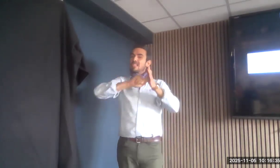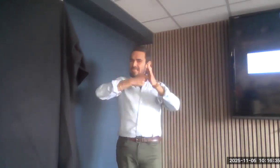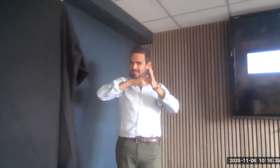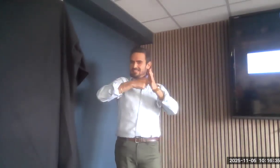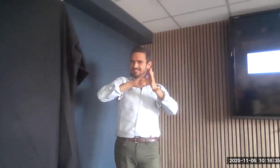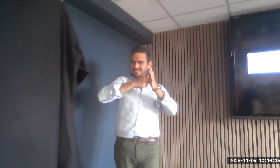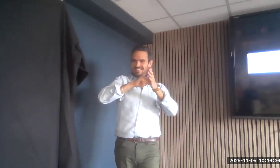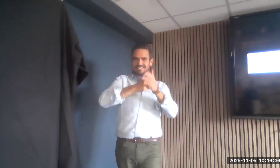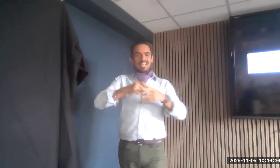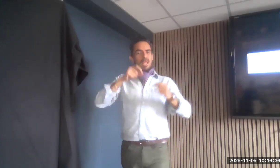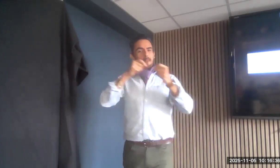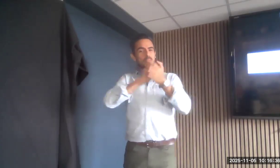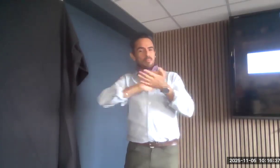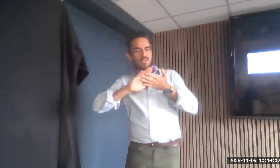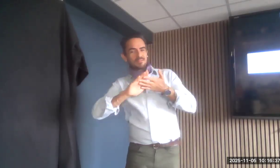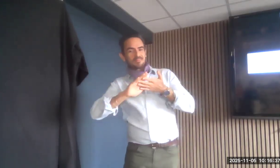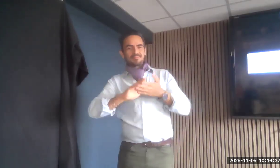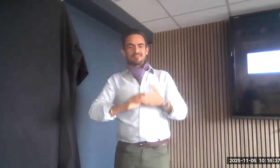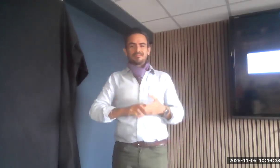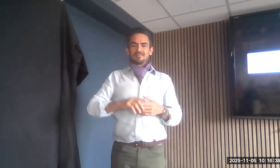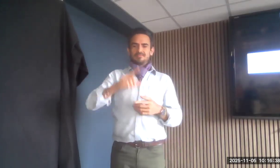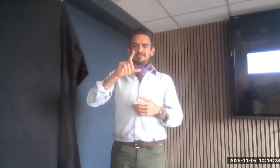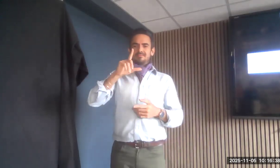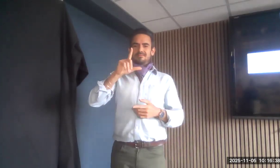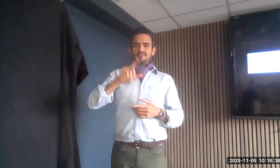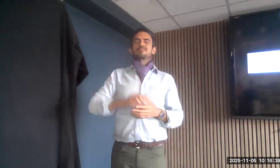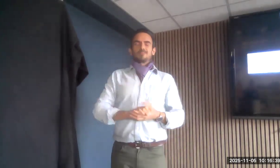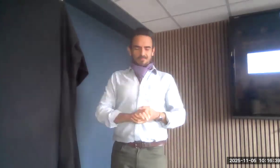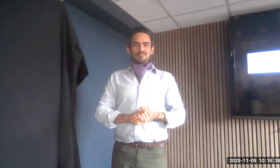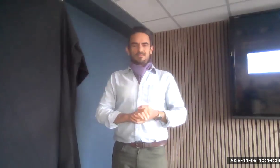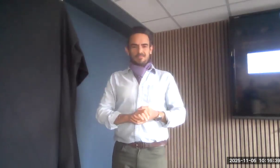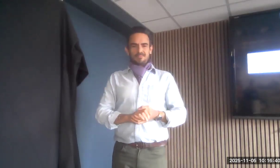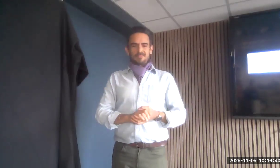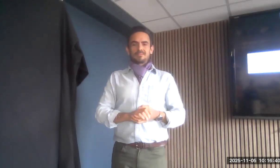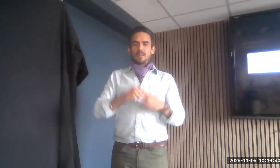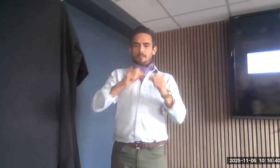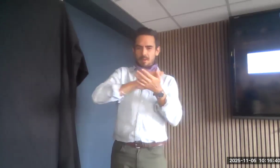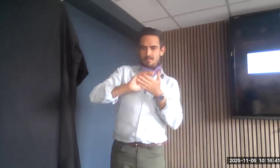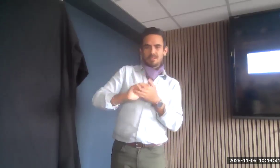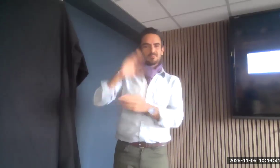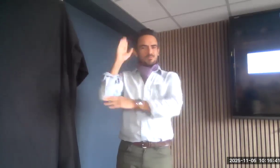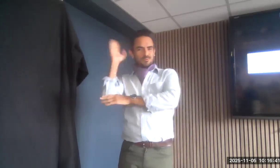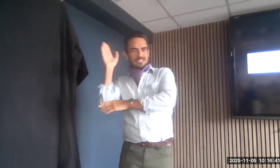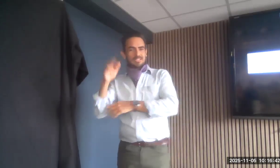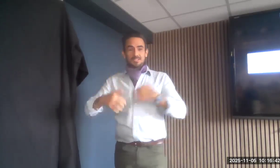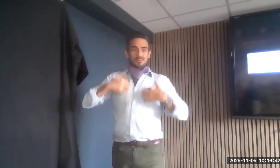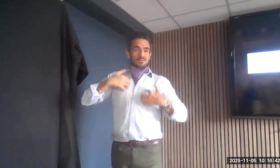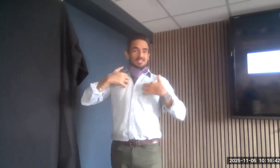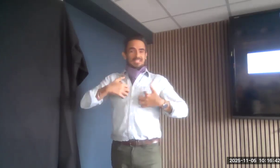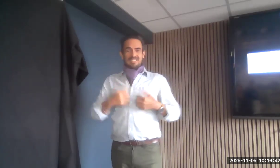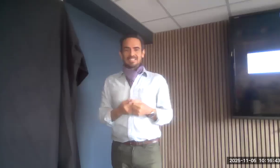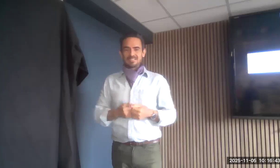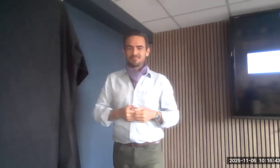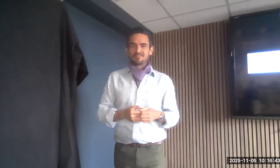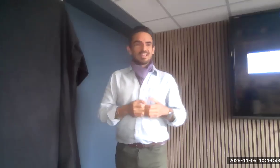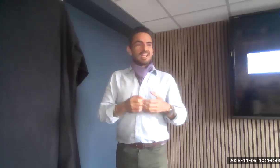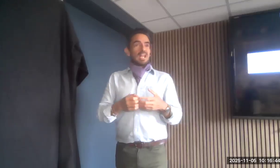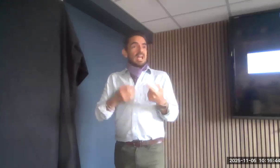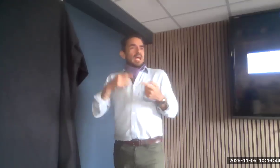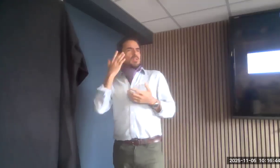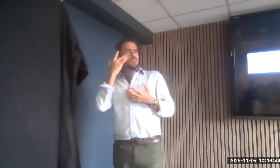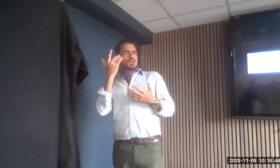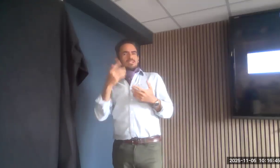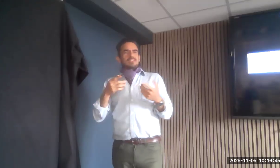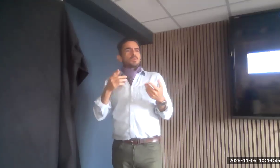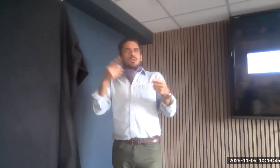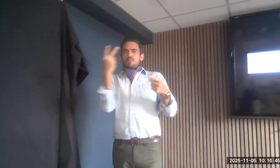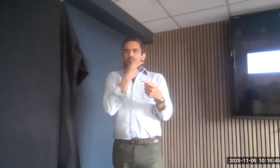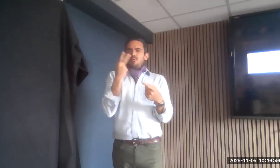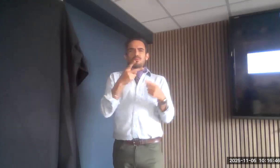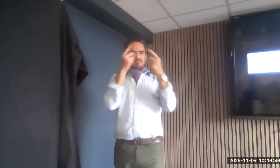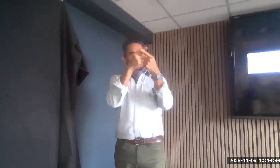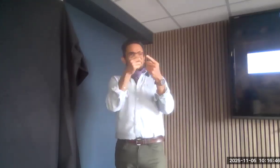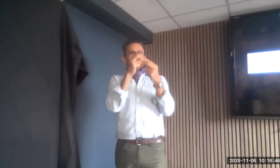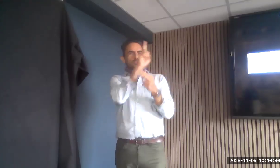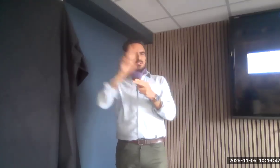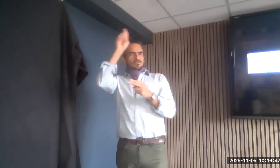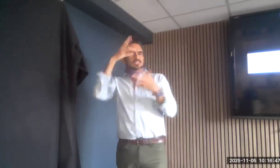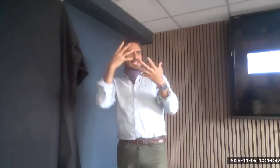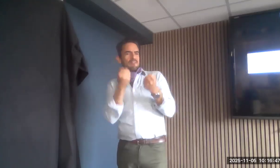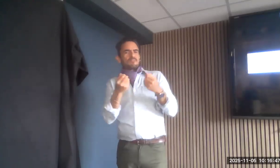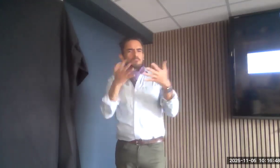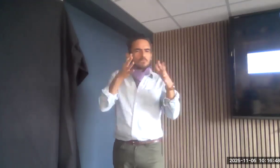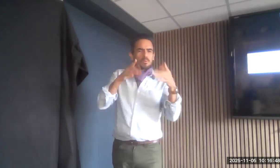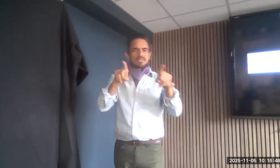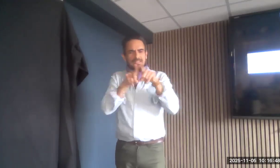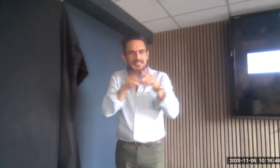So this is the second in our Leiden Birmingham Lecture series.